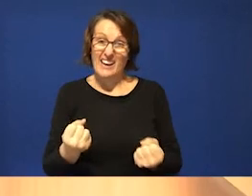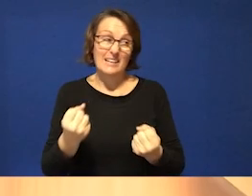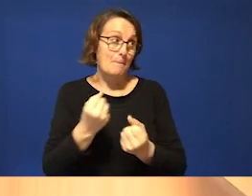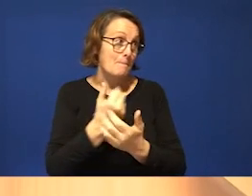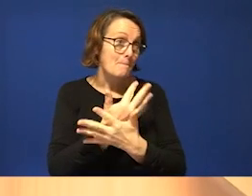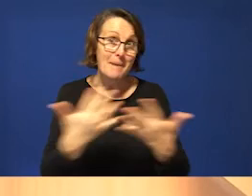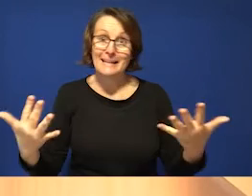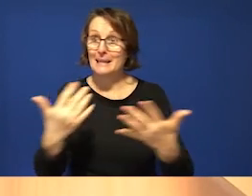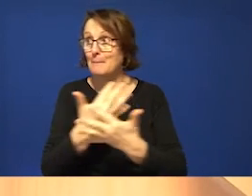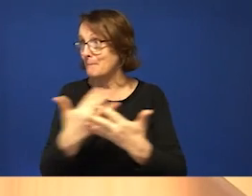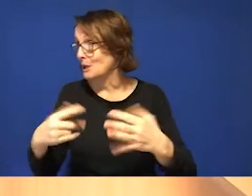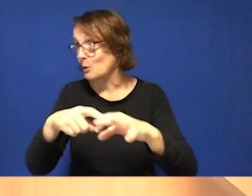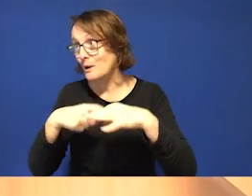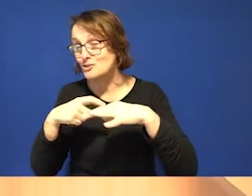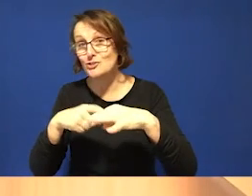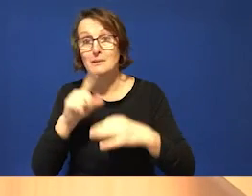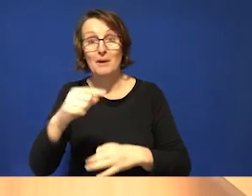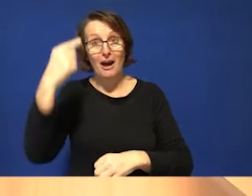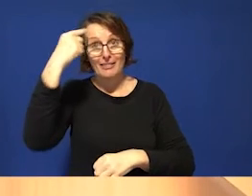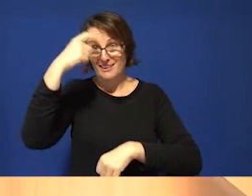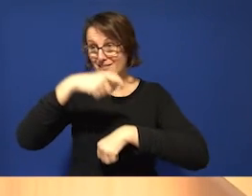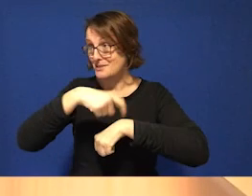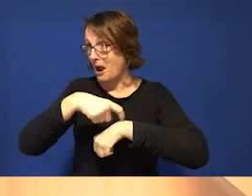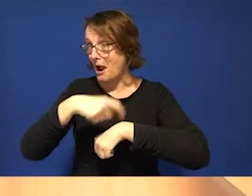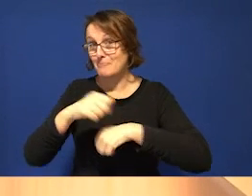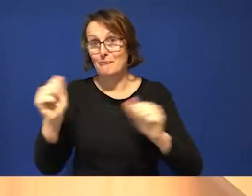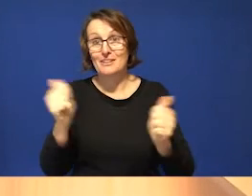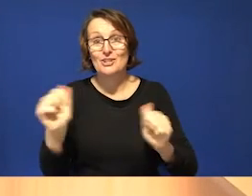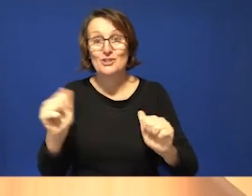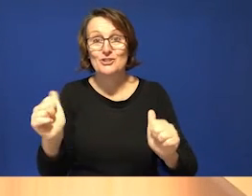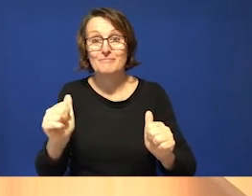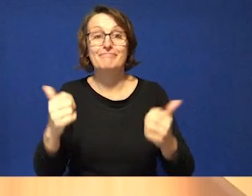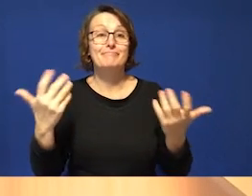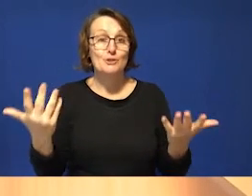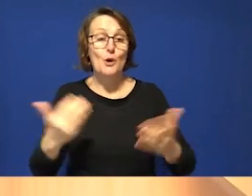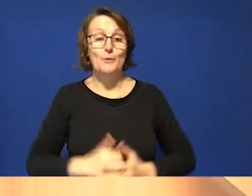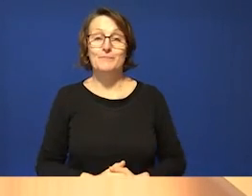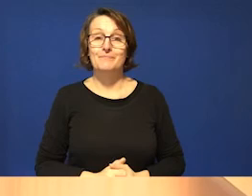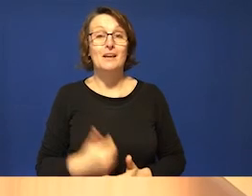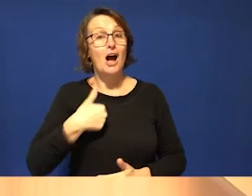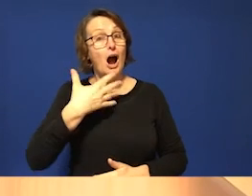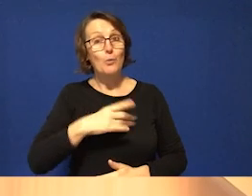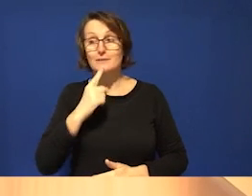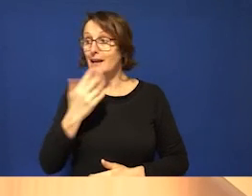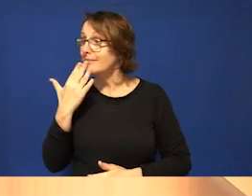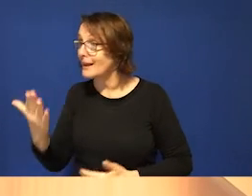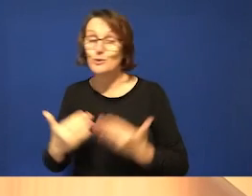however I think we're probably run out of time now. So I just want to thank you both so much.